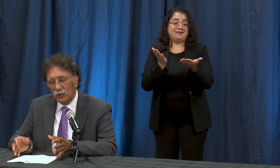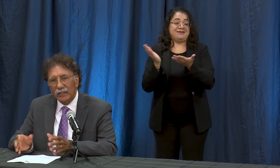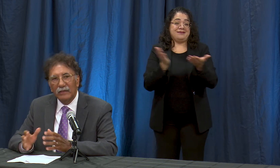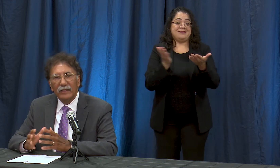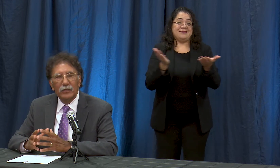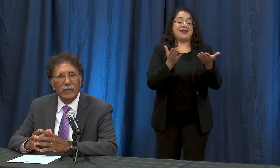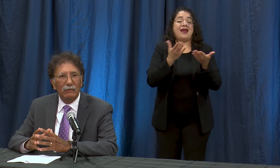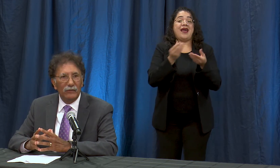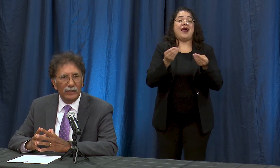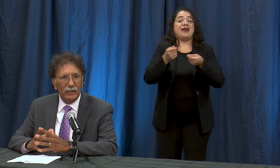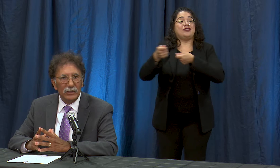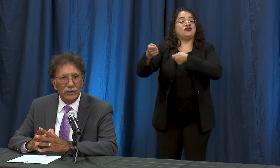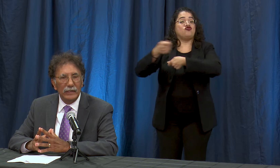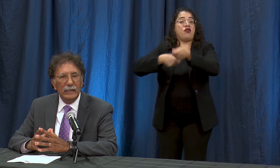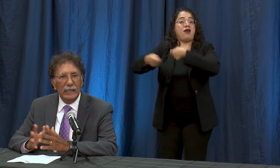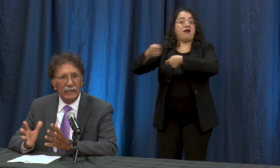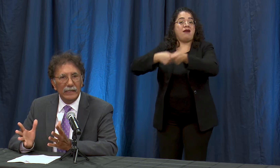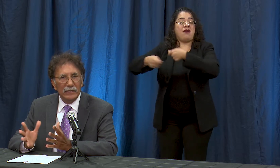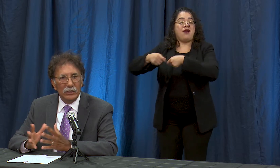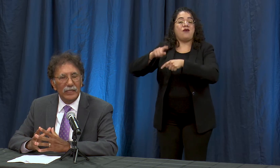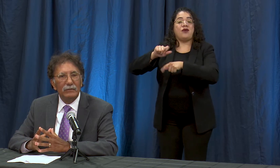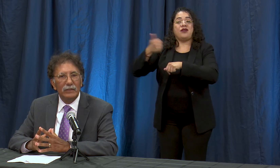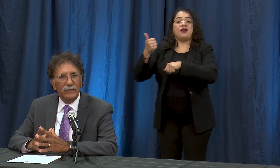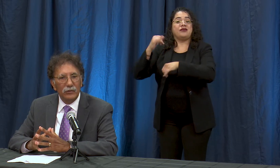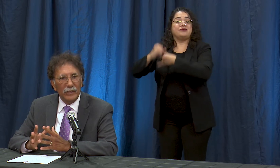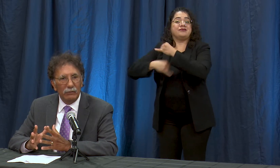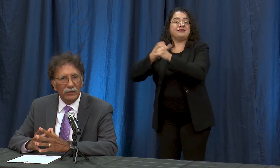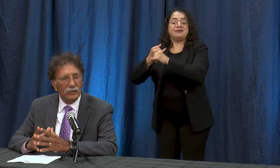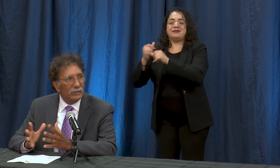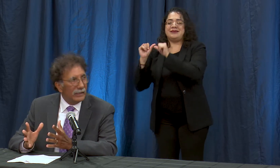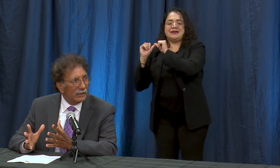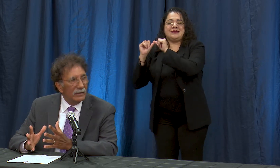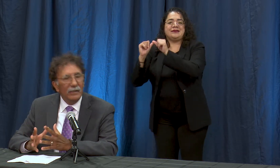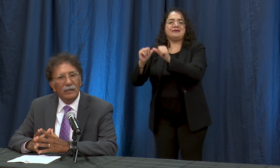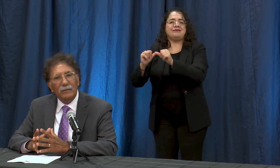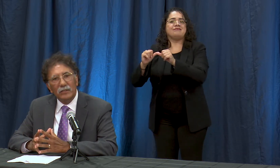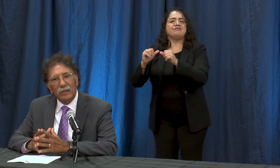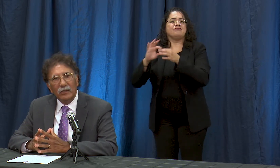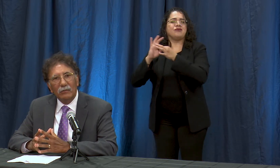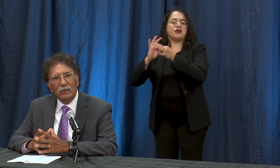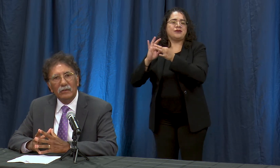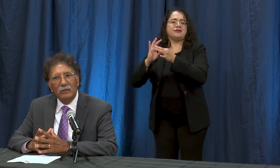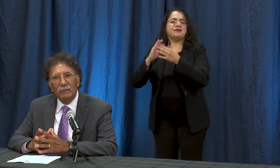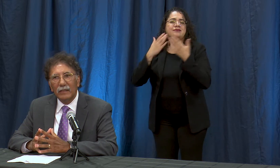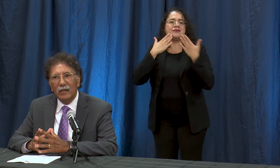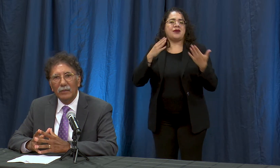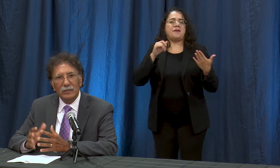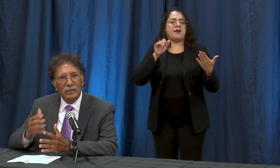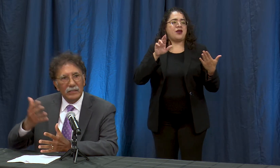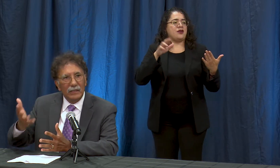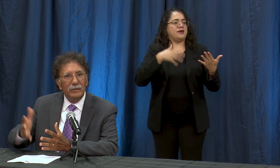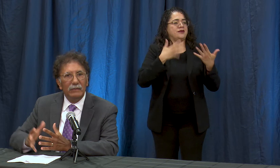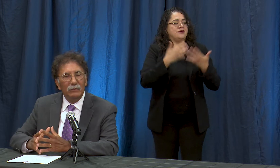most significant trade route for the country and that is the Trans-Pacific Trade Route so with that Mr. Mayor I will conclude my comments on this update with